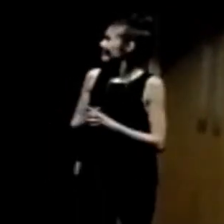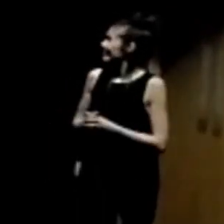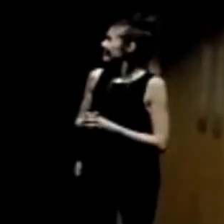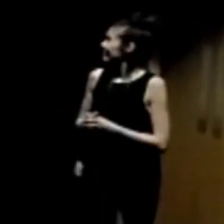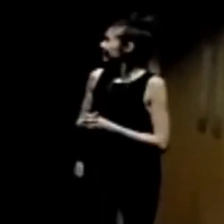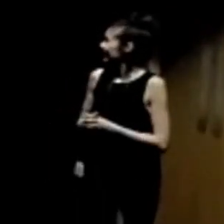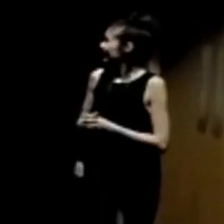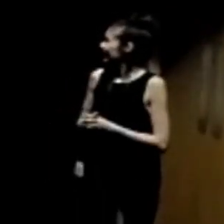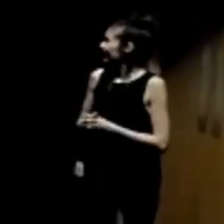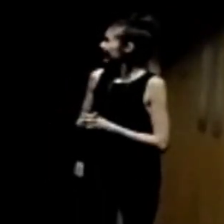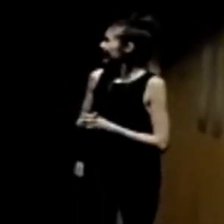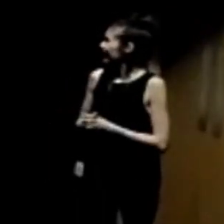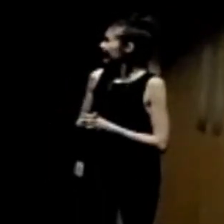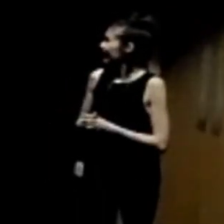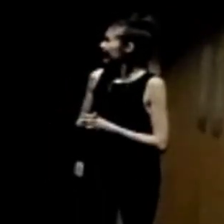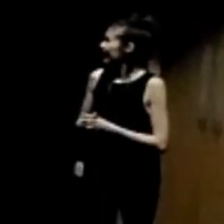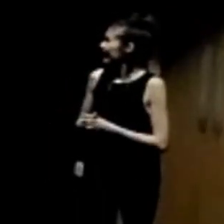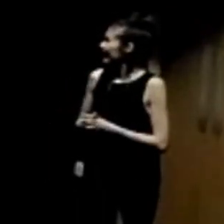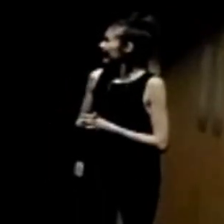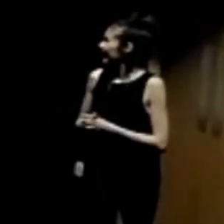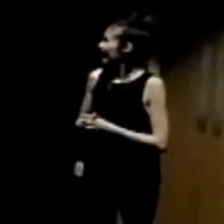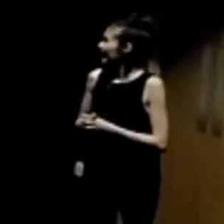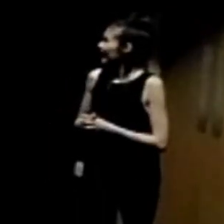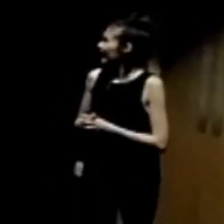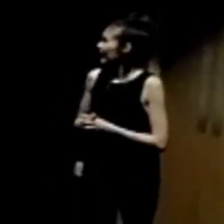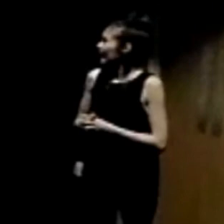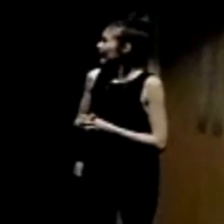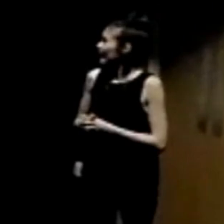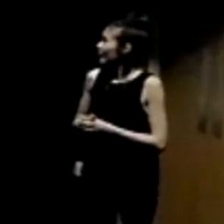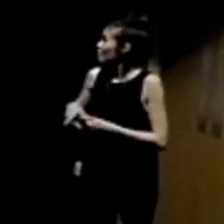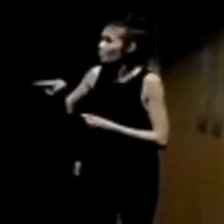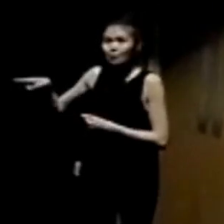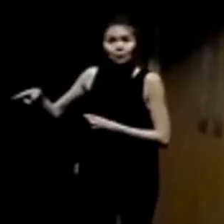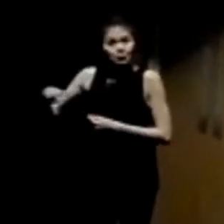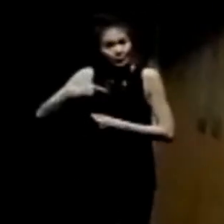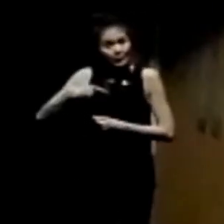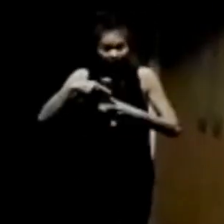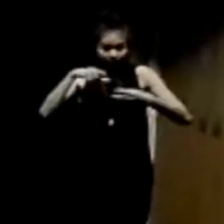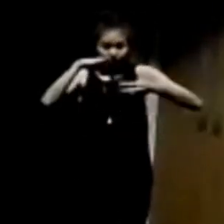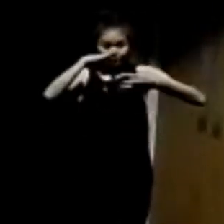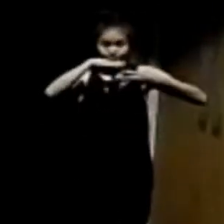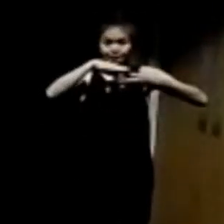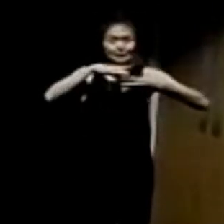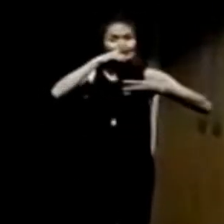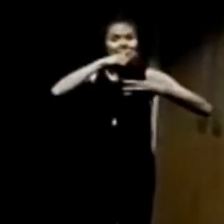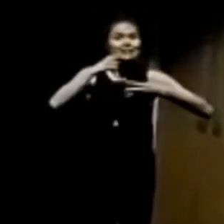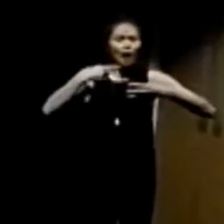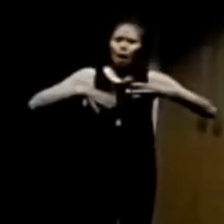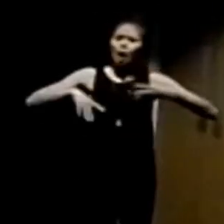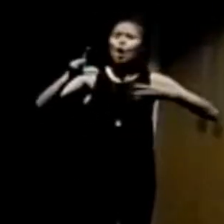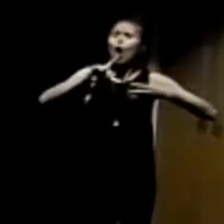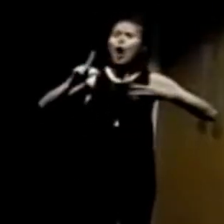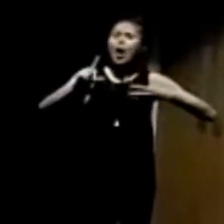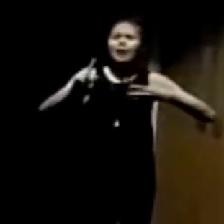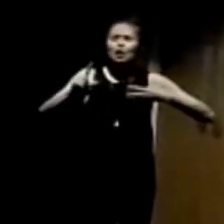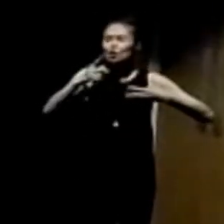And then this one’s asking what's Monroe wearing? She’ll be here in a minute.